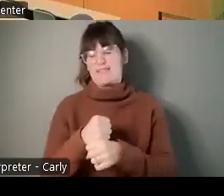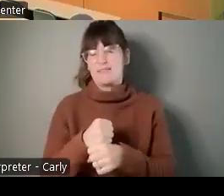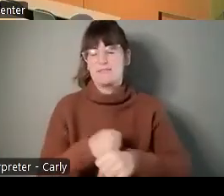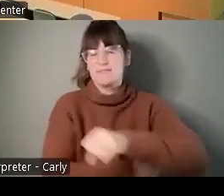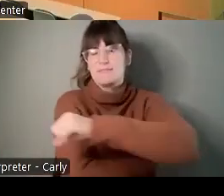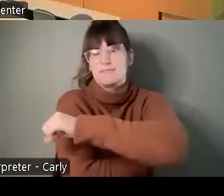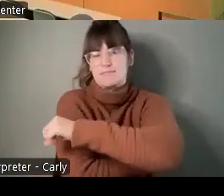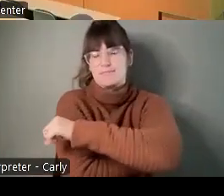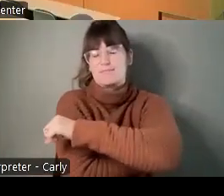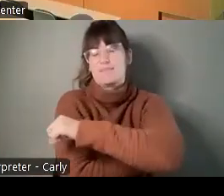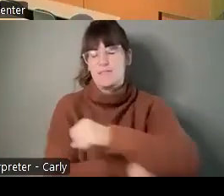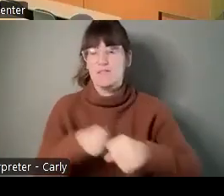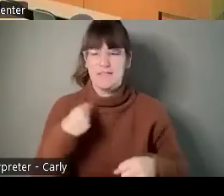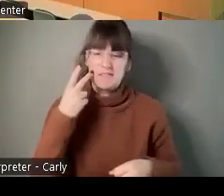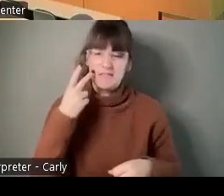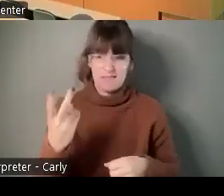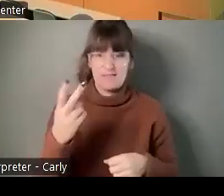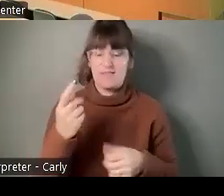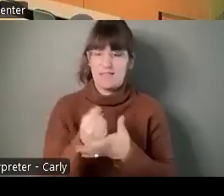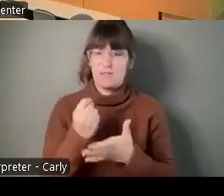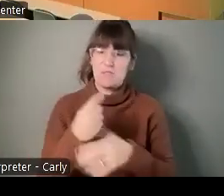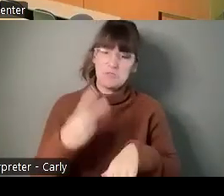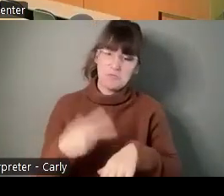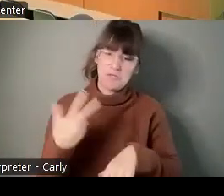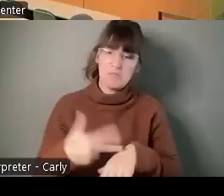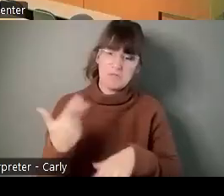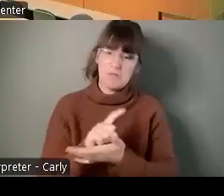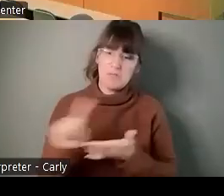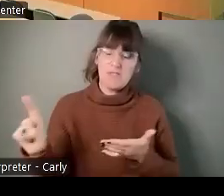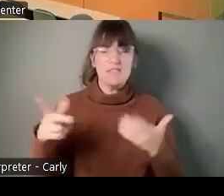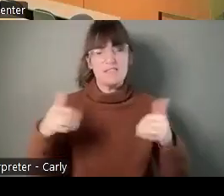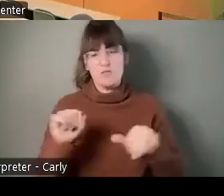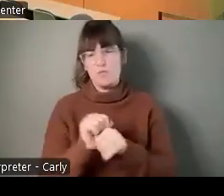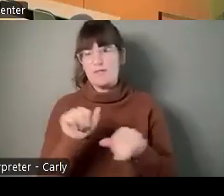two to three times a week and they're all working kind of aligned with this. It's just the pace is a